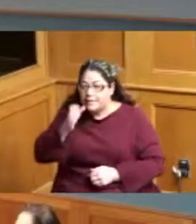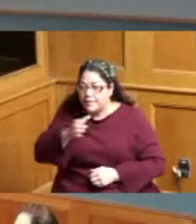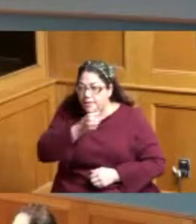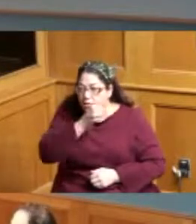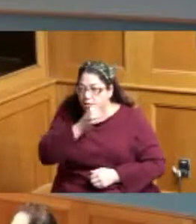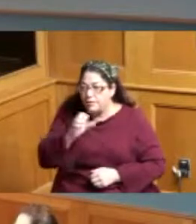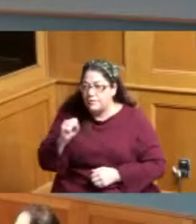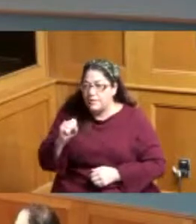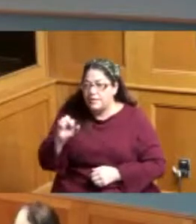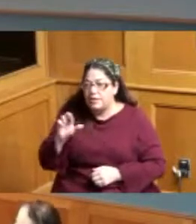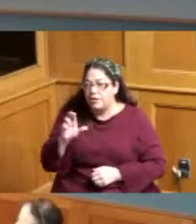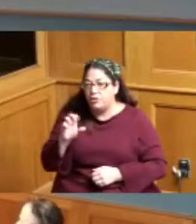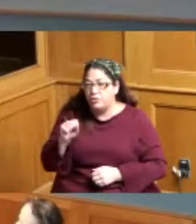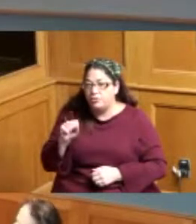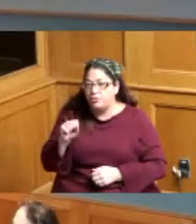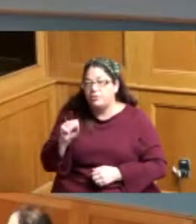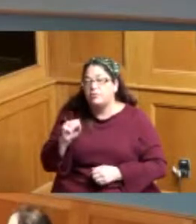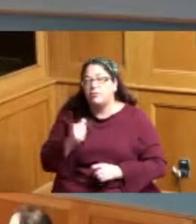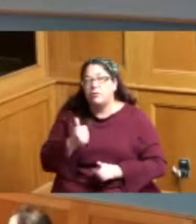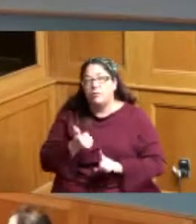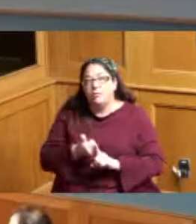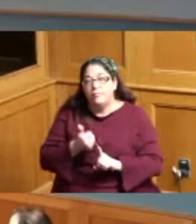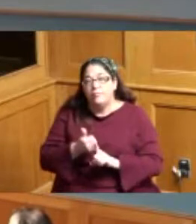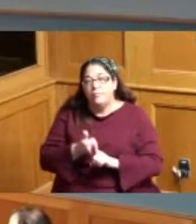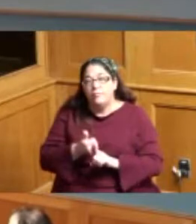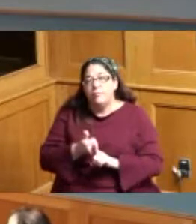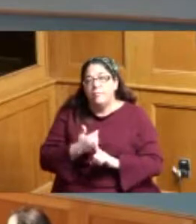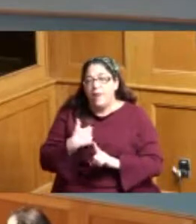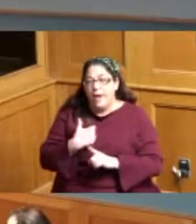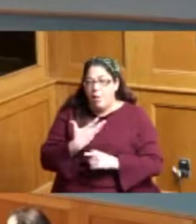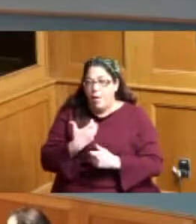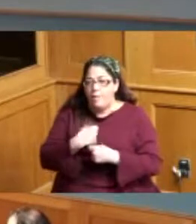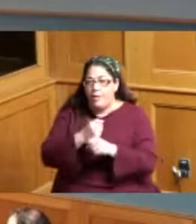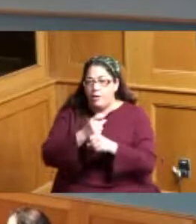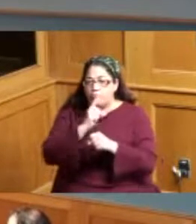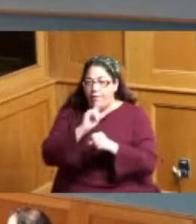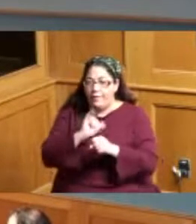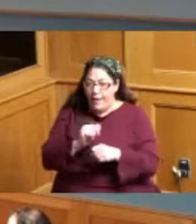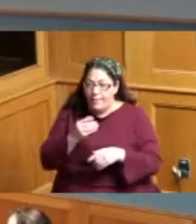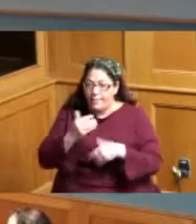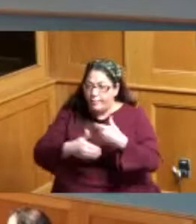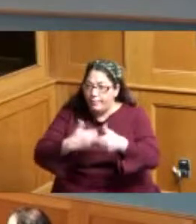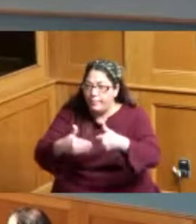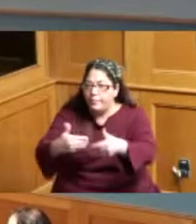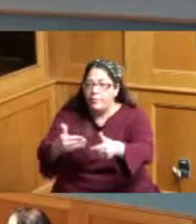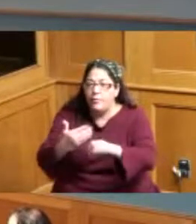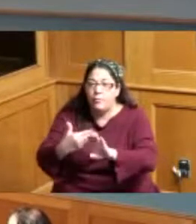for senior citizens and I wanted to make sure that's moving and grooving before we be putting